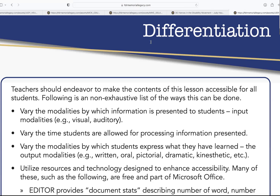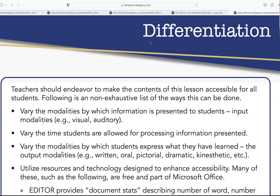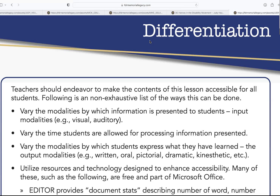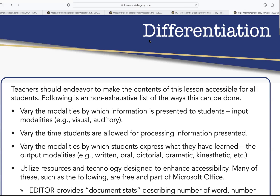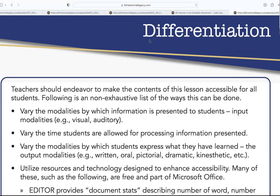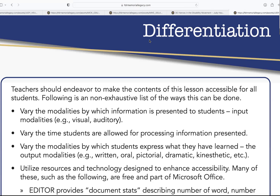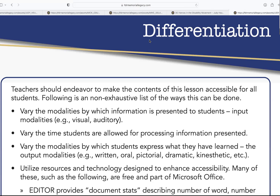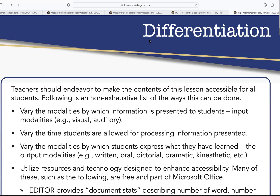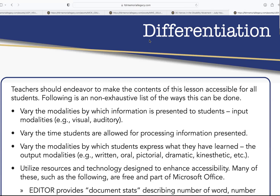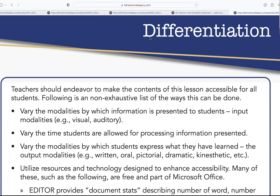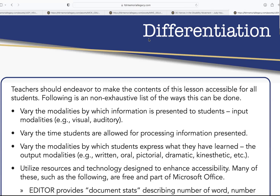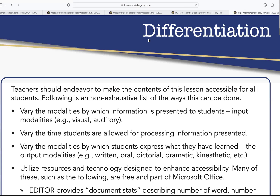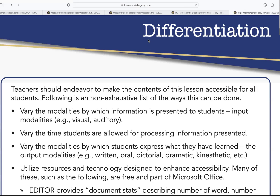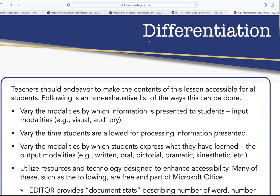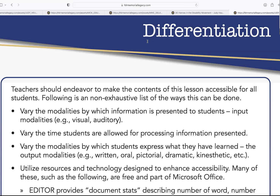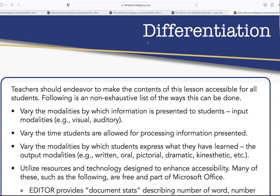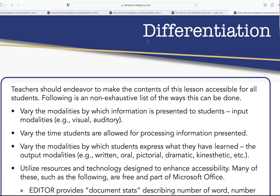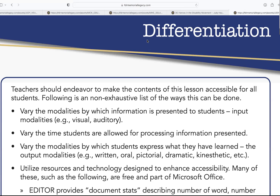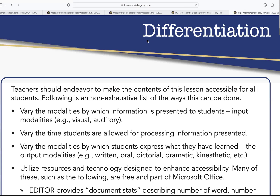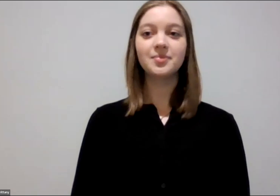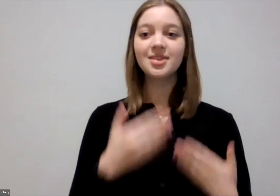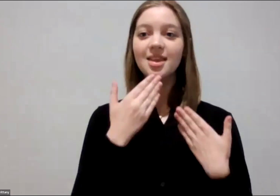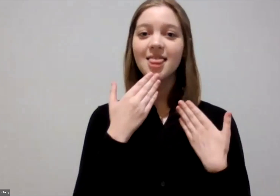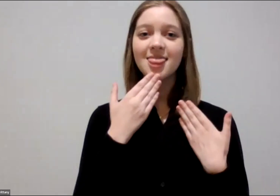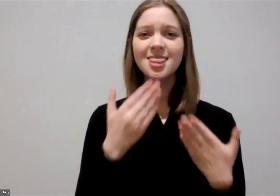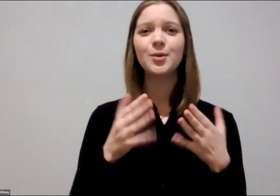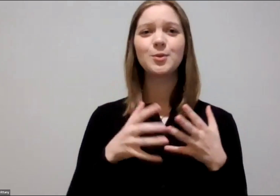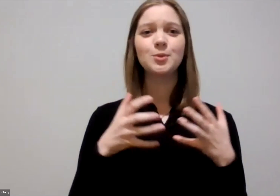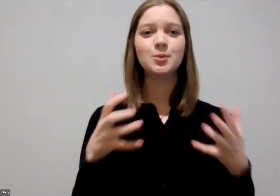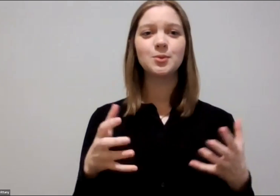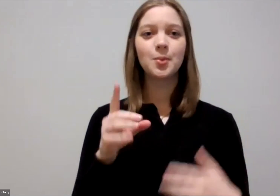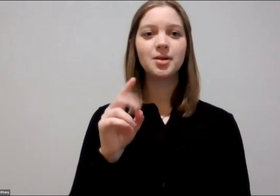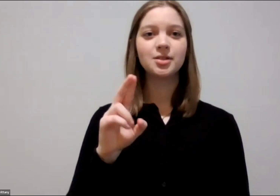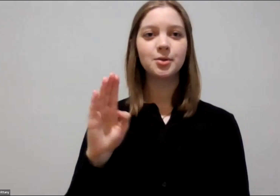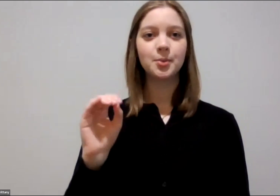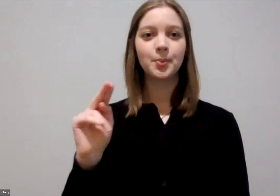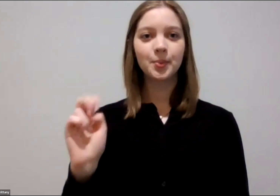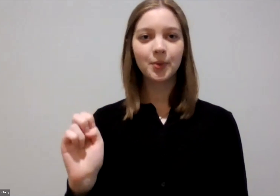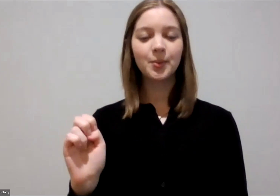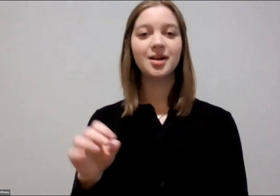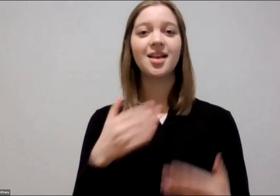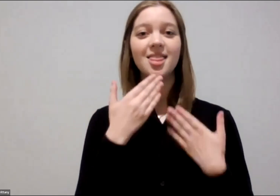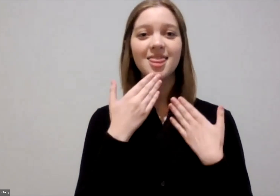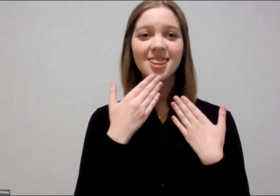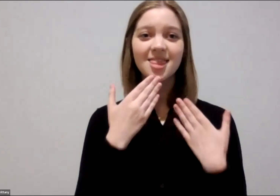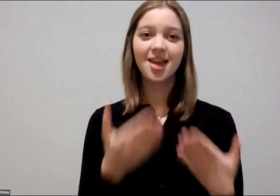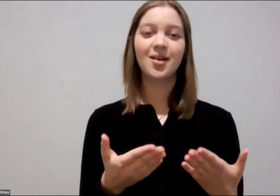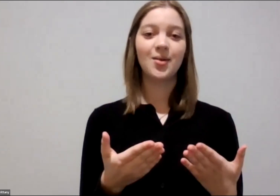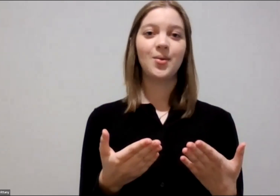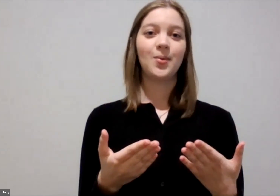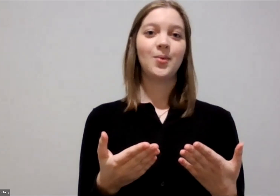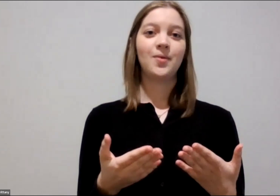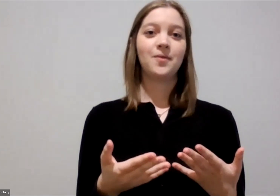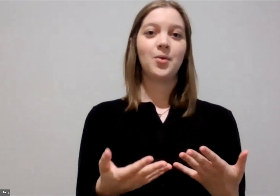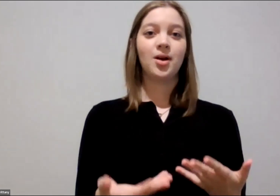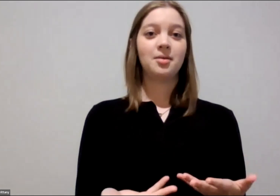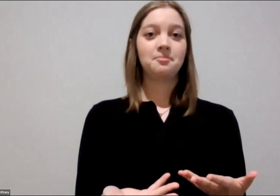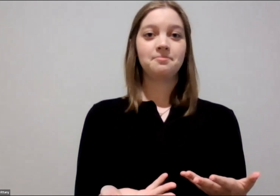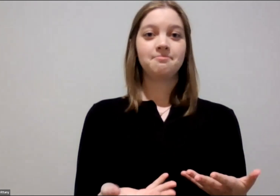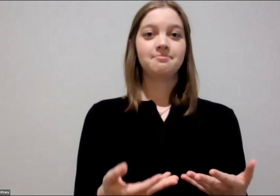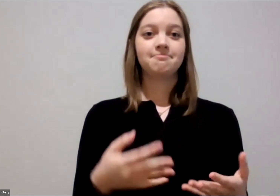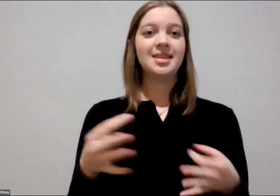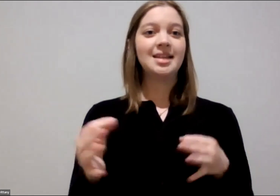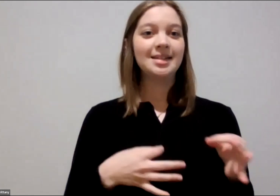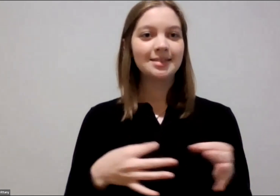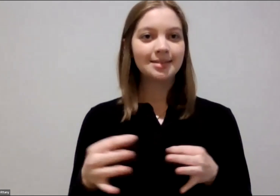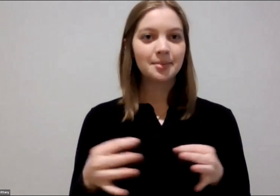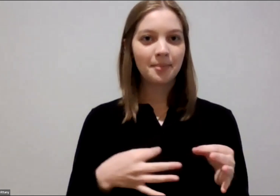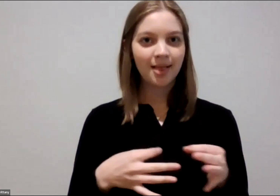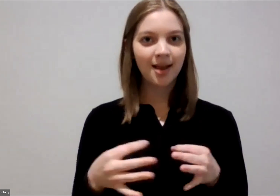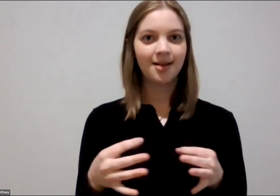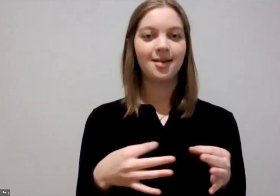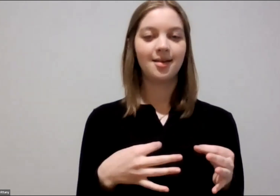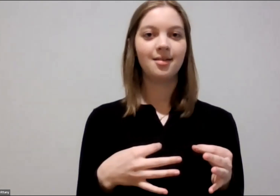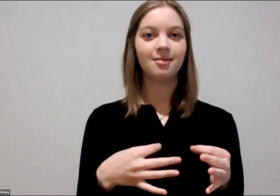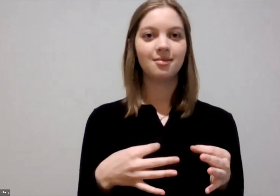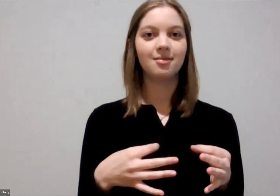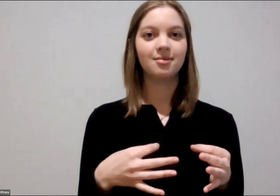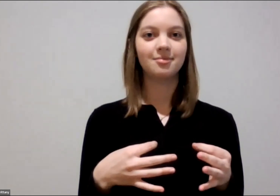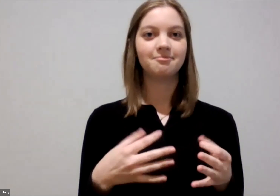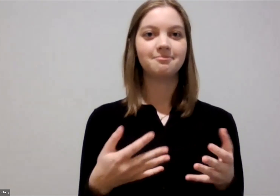Thank you. Thank you so much, Dr. Boone. Thank you for walking our our guests through some of the